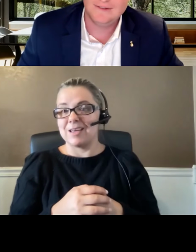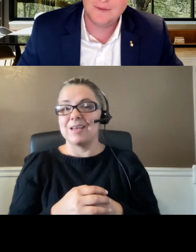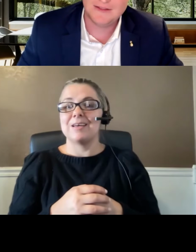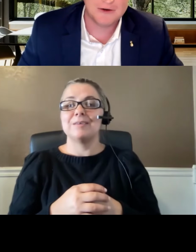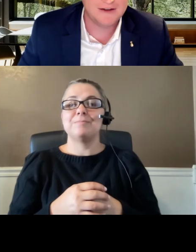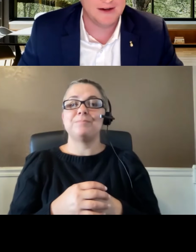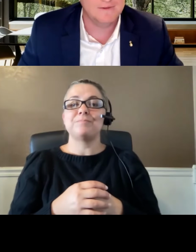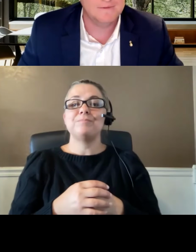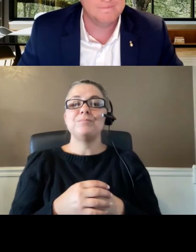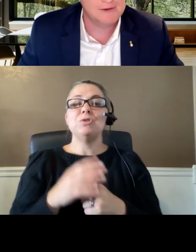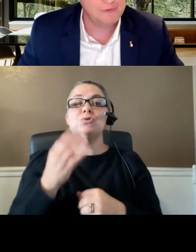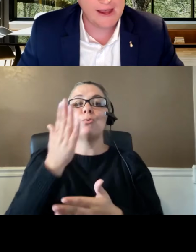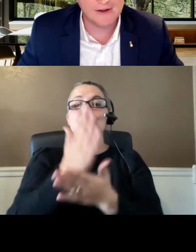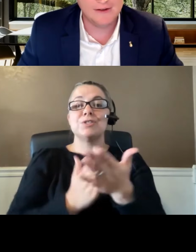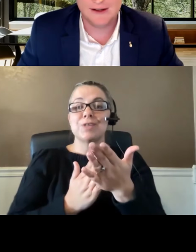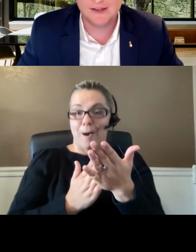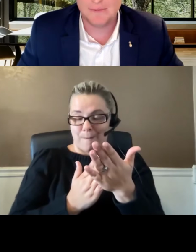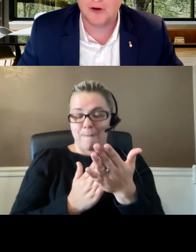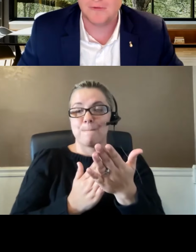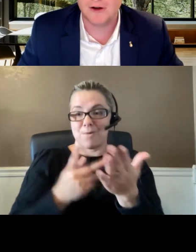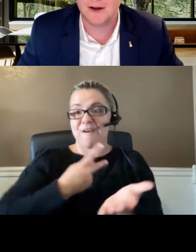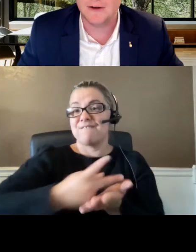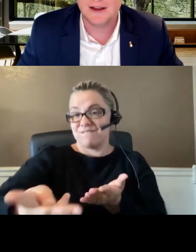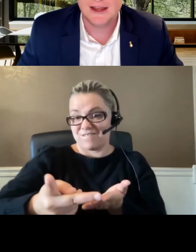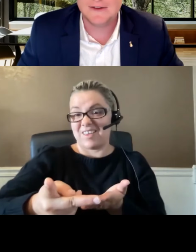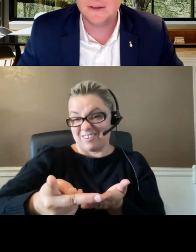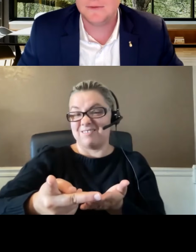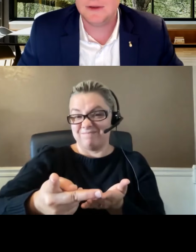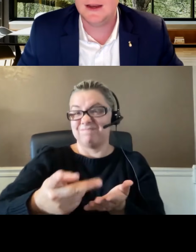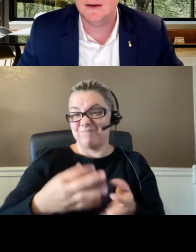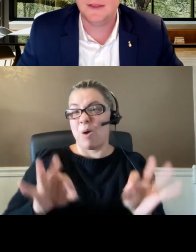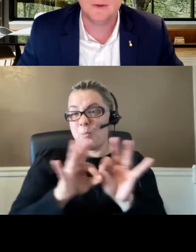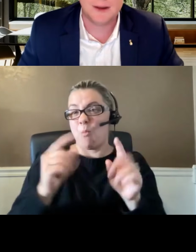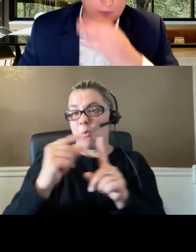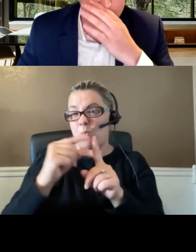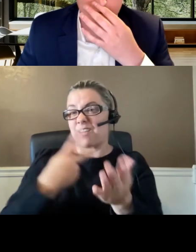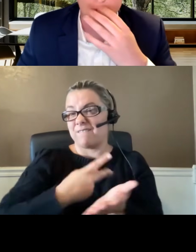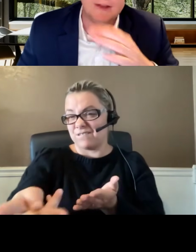to meet the criterion. Fail is the important word here. It doesn't mean I think sometimes we read